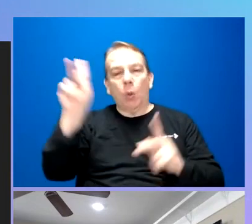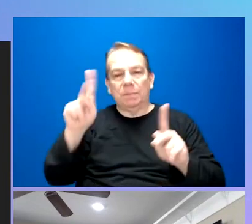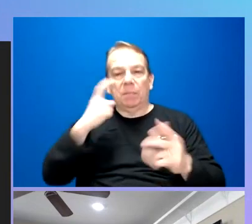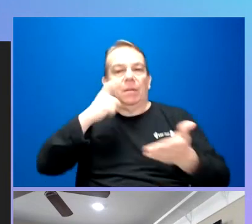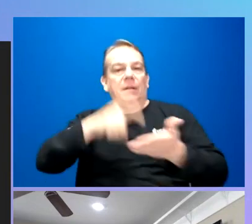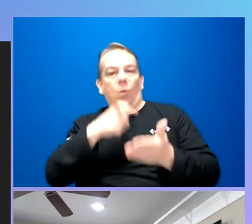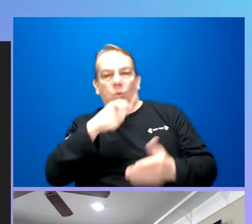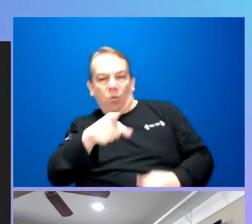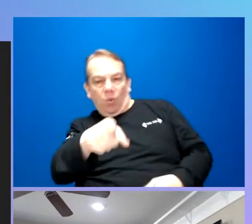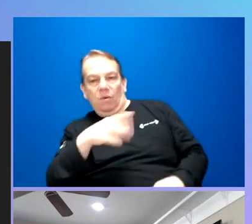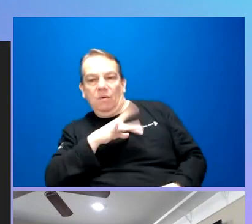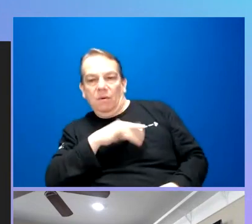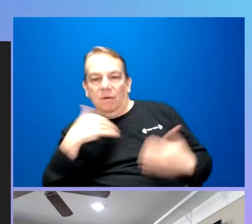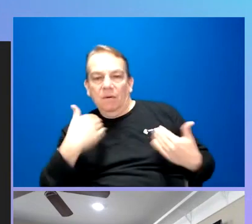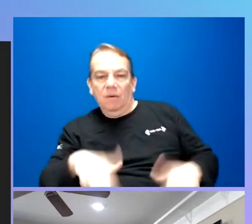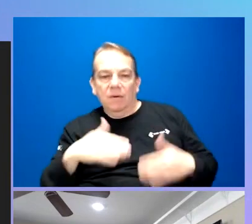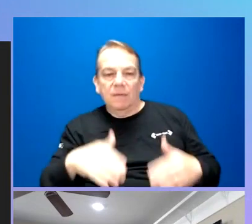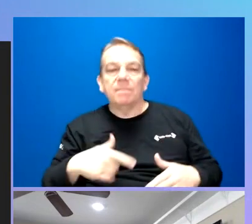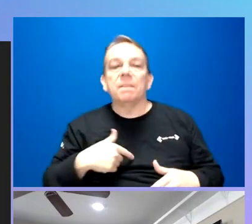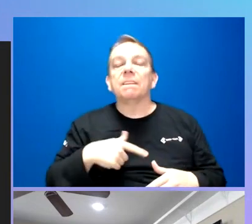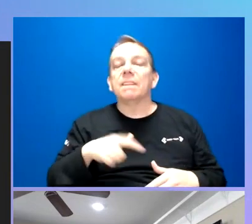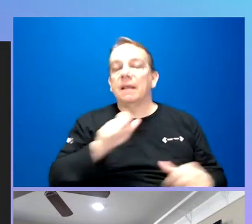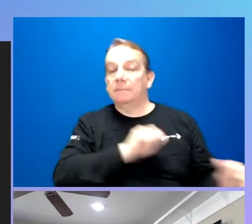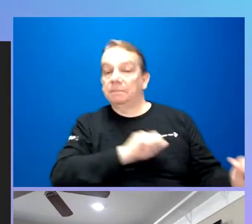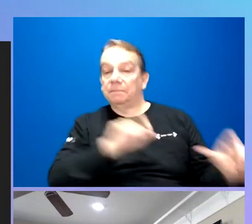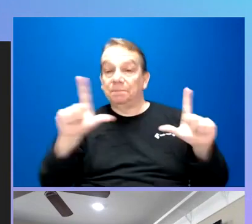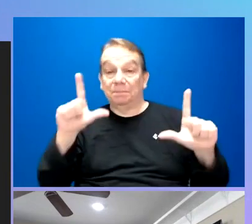about leadership, and we have a picture of two ladies sitting at